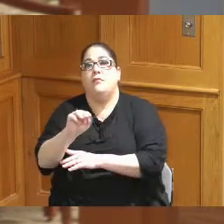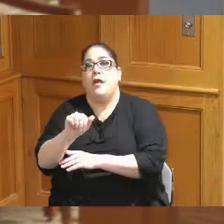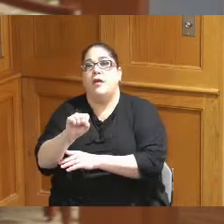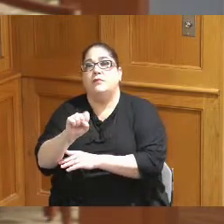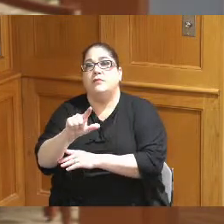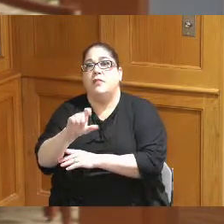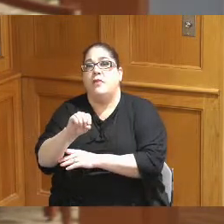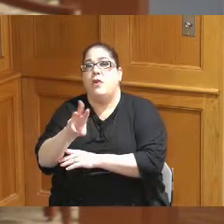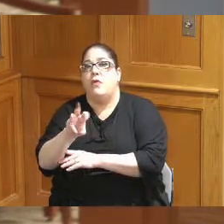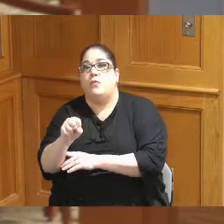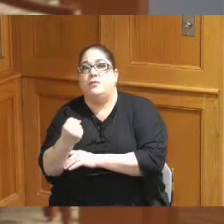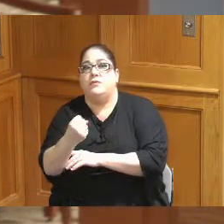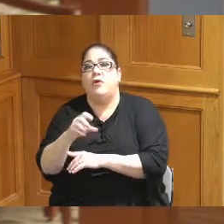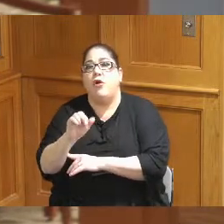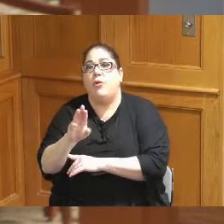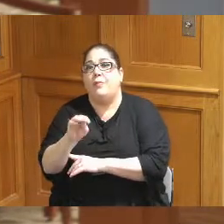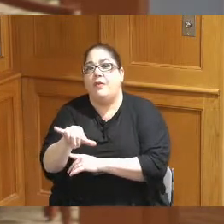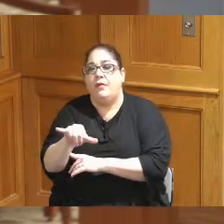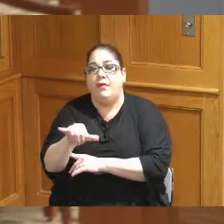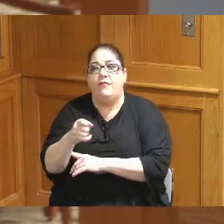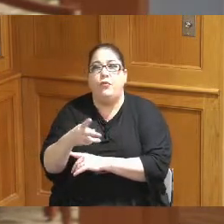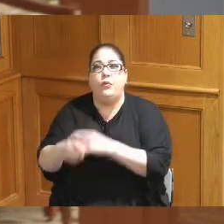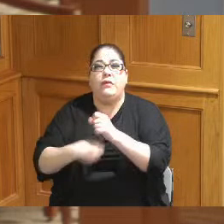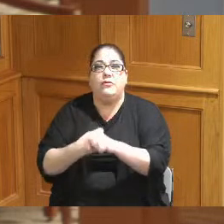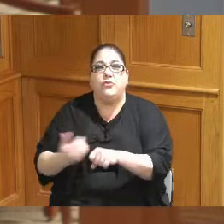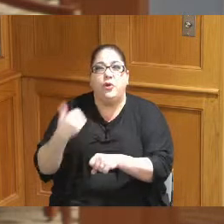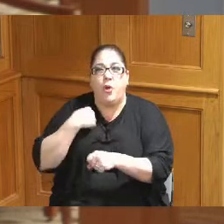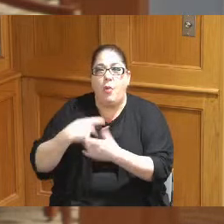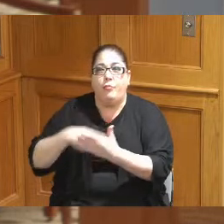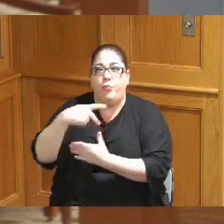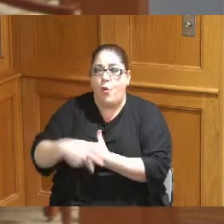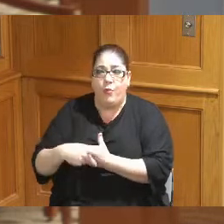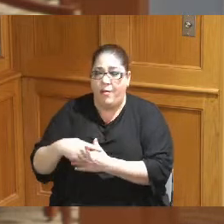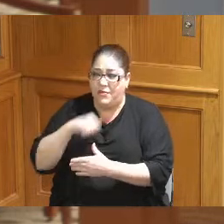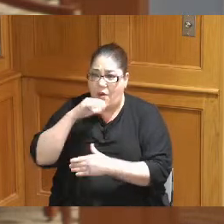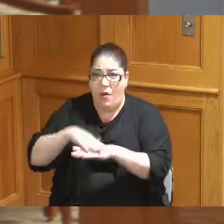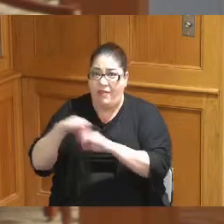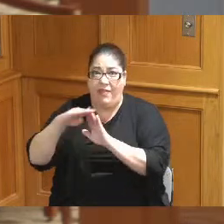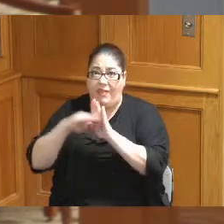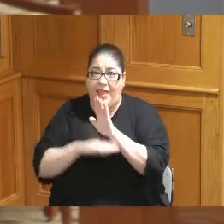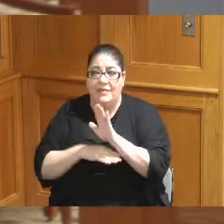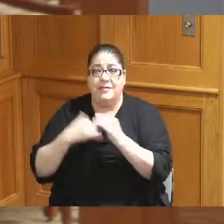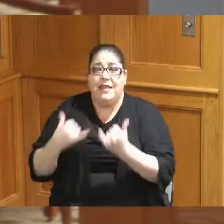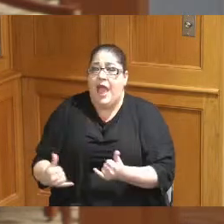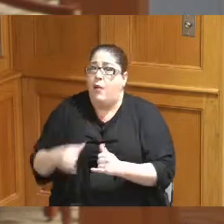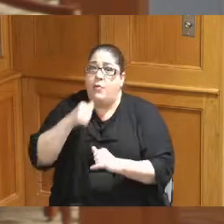couple years ago they are not currently on this list because they're not currently operating any